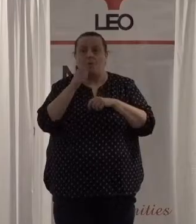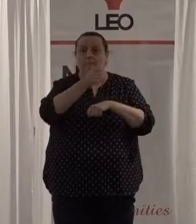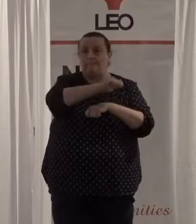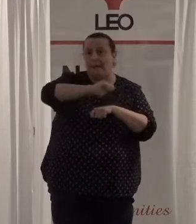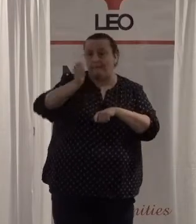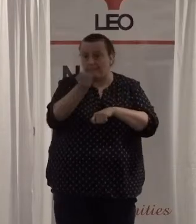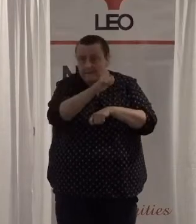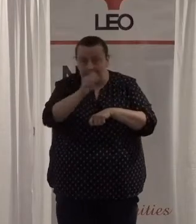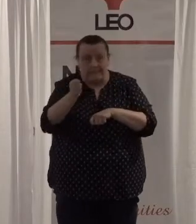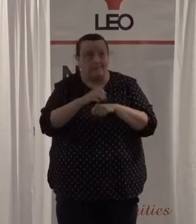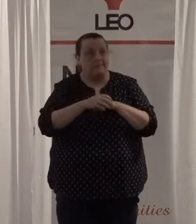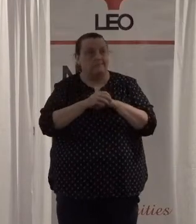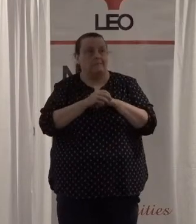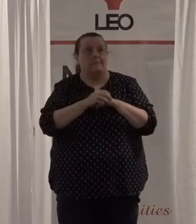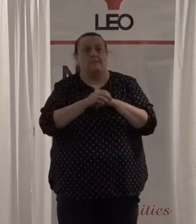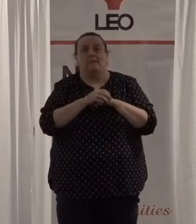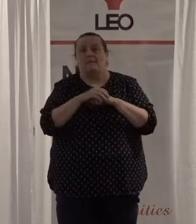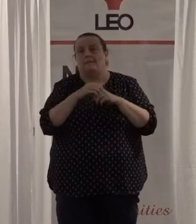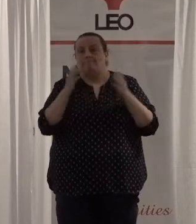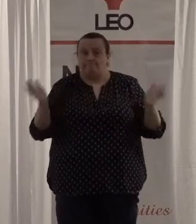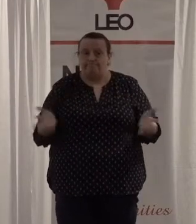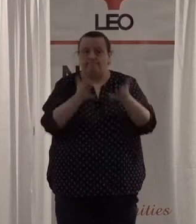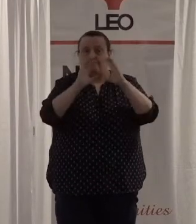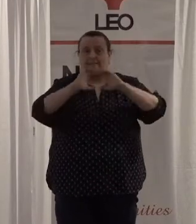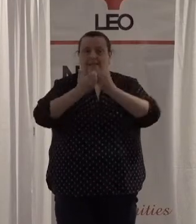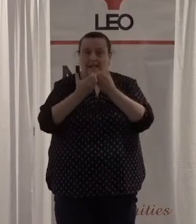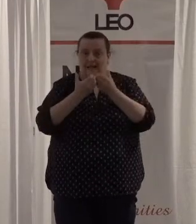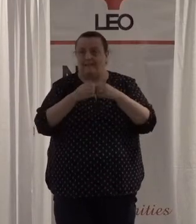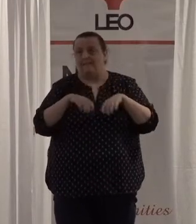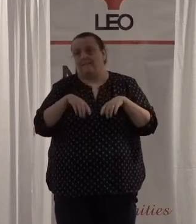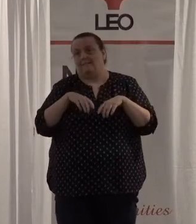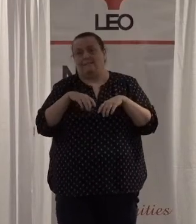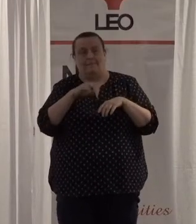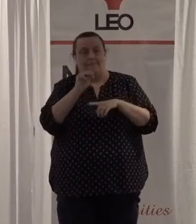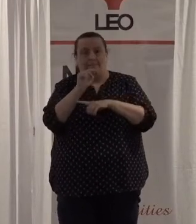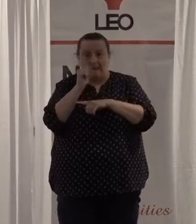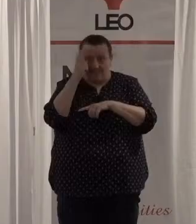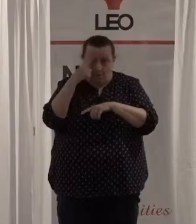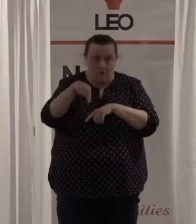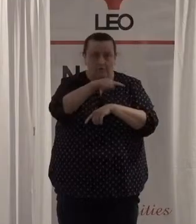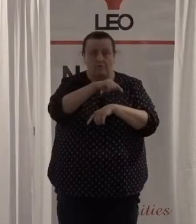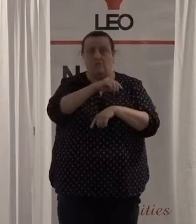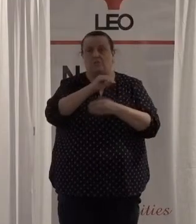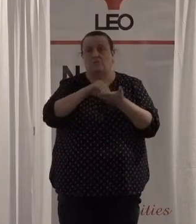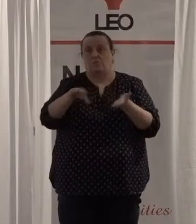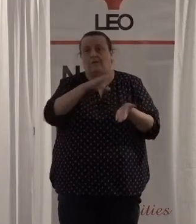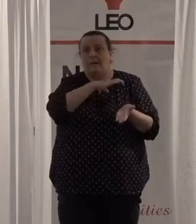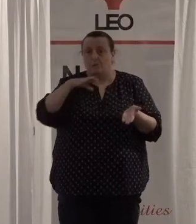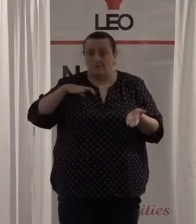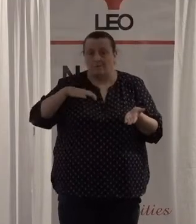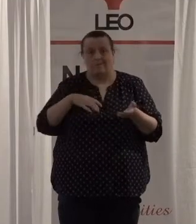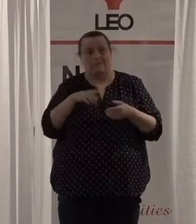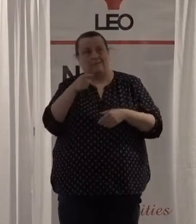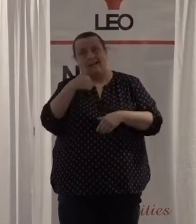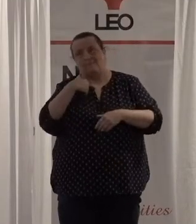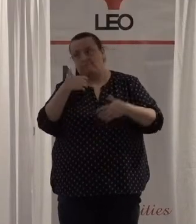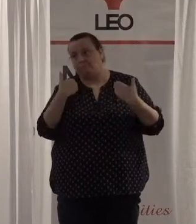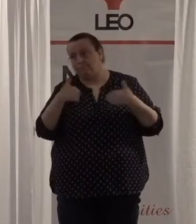RALLYING CLASSMATES ON THE STUDENT COUNCIL. HE BRINGS ENERGY, HEART, AND A GOOD SENSE OF HUMOUR